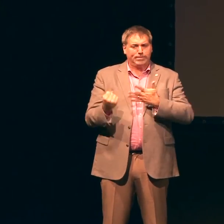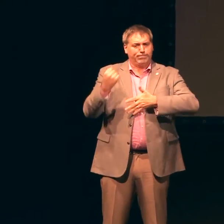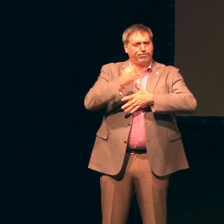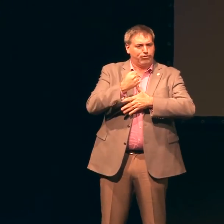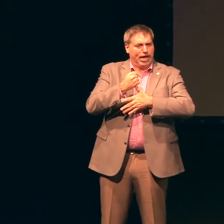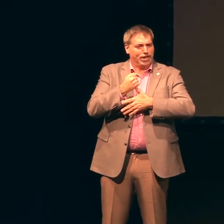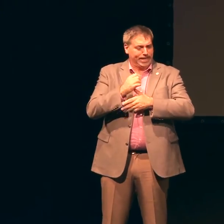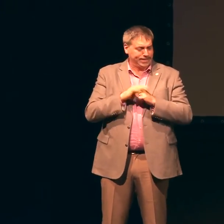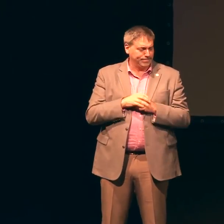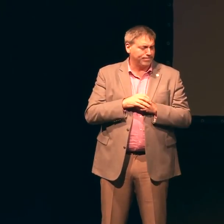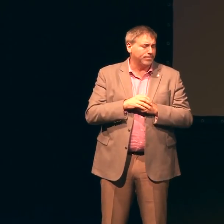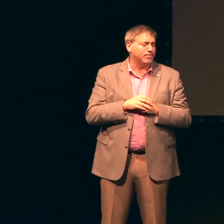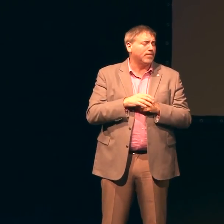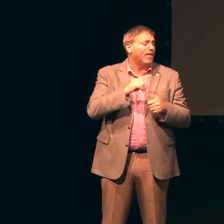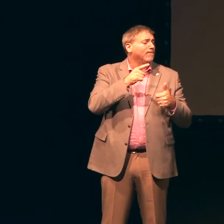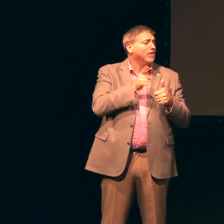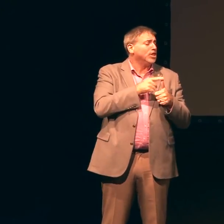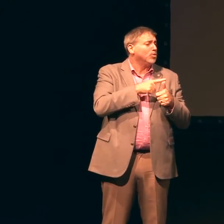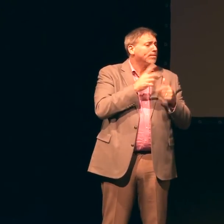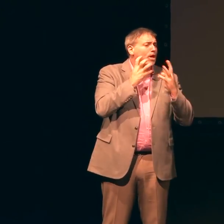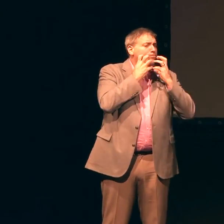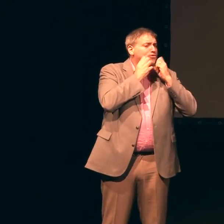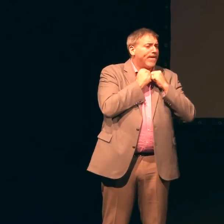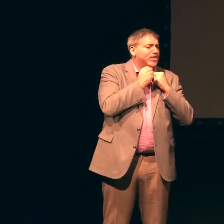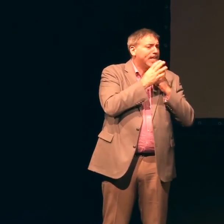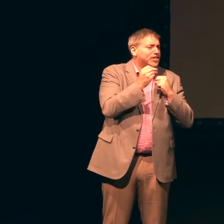to the top five, but that's what we prioritize. The